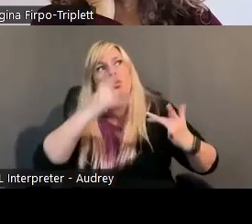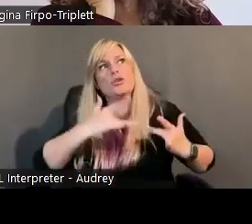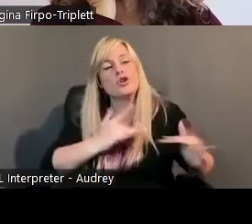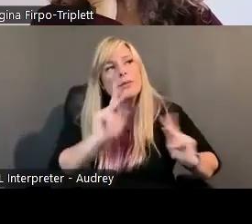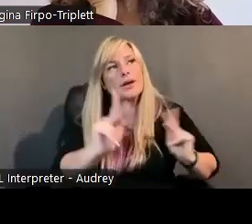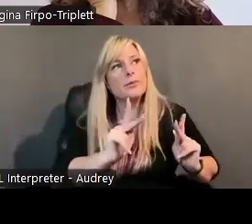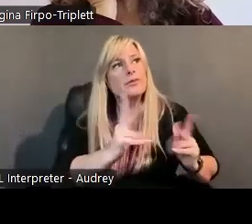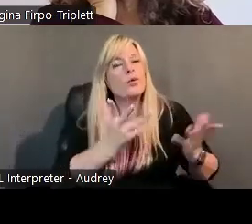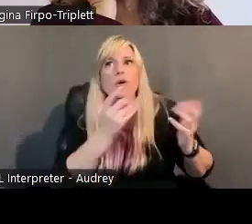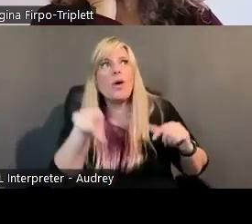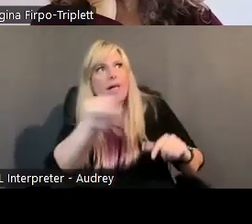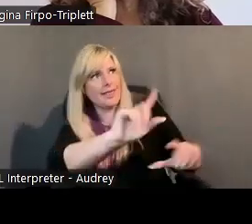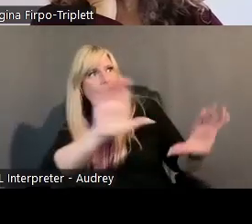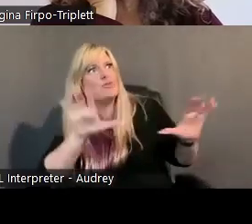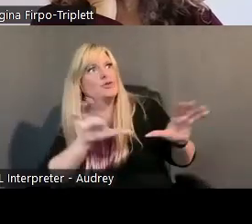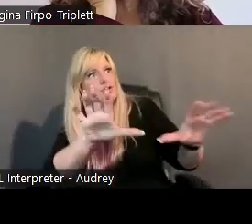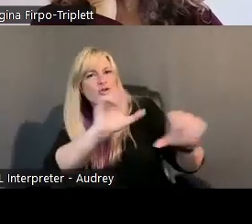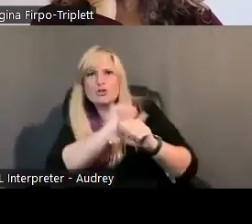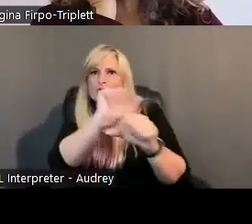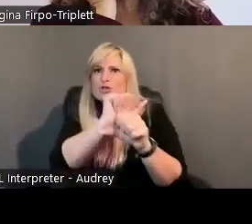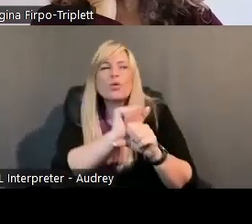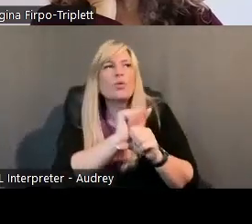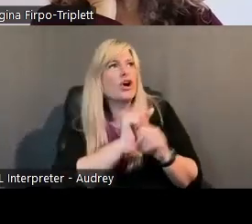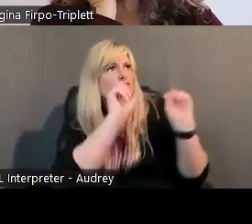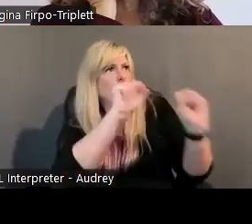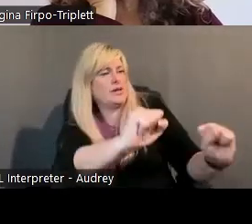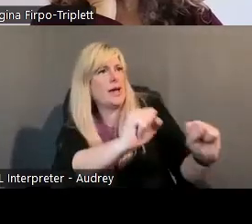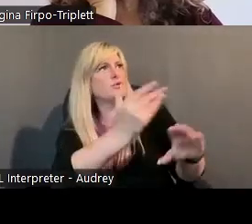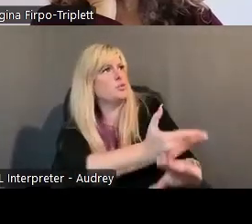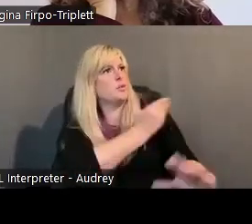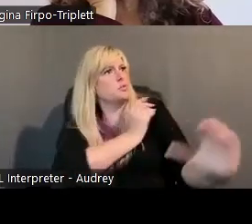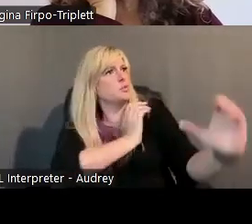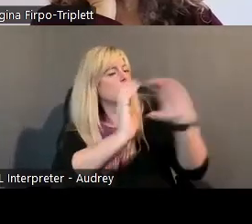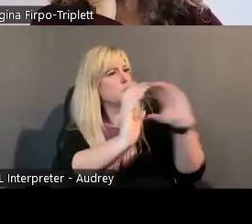be doing work to understand and communicate with us better. Just recognizing that communication